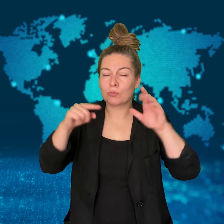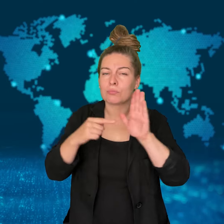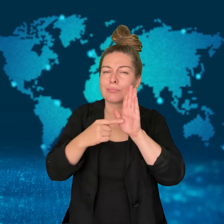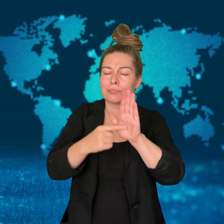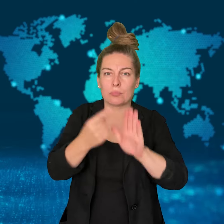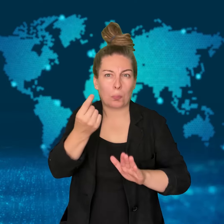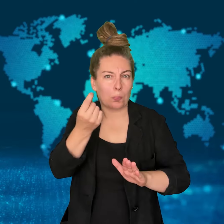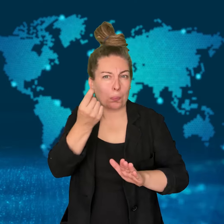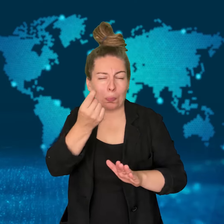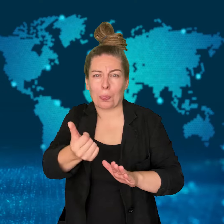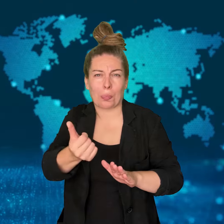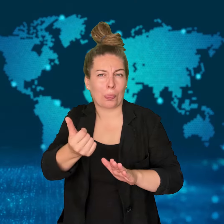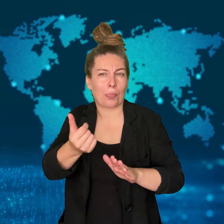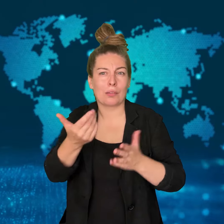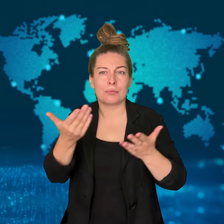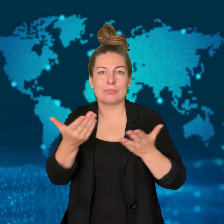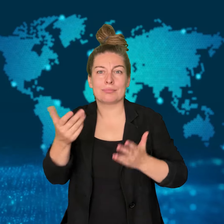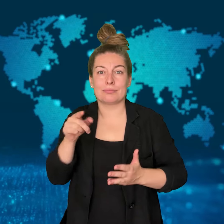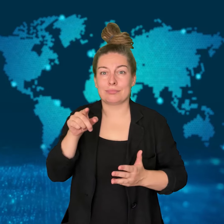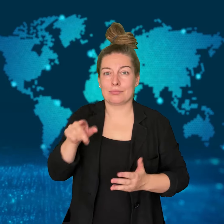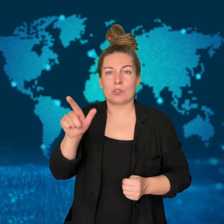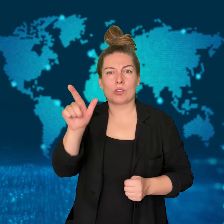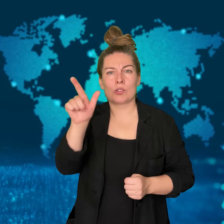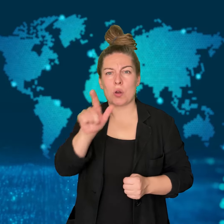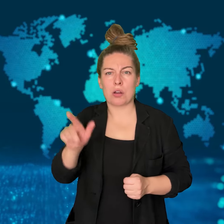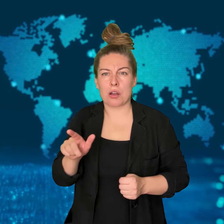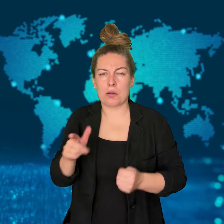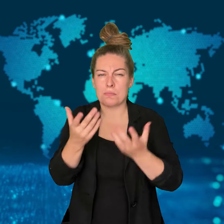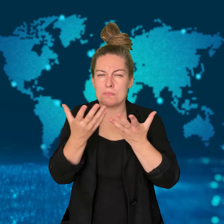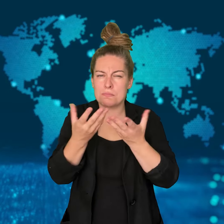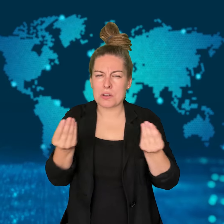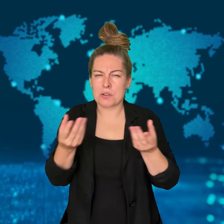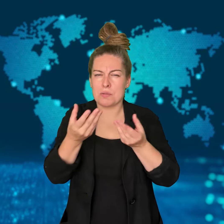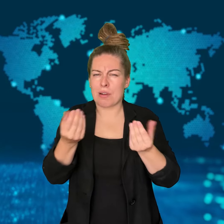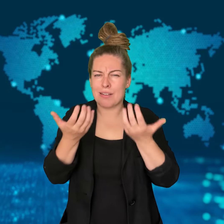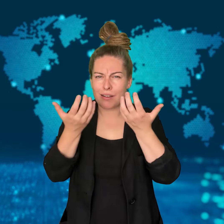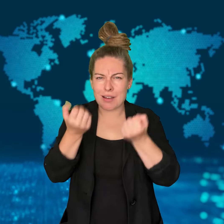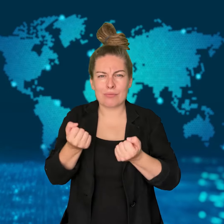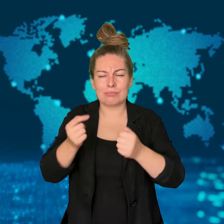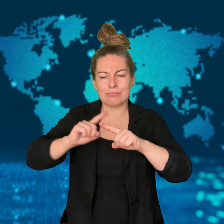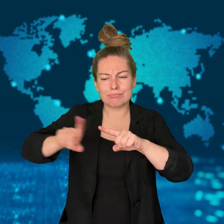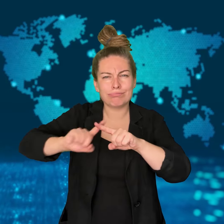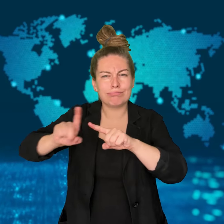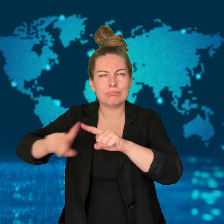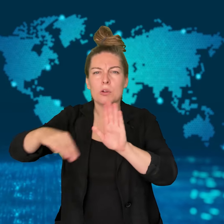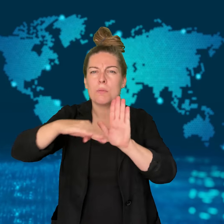The photos were rare since North Korea is secretive